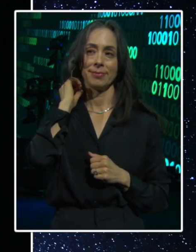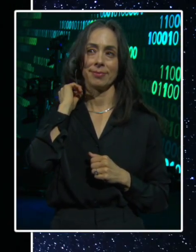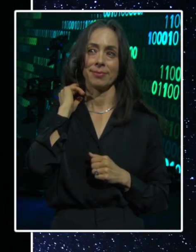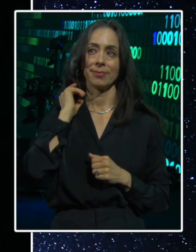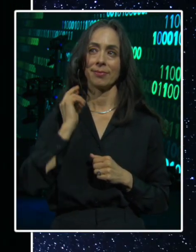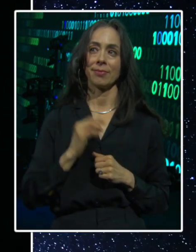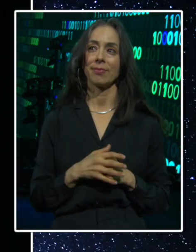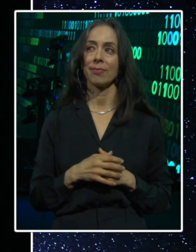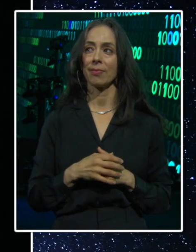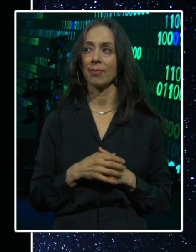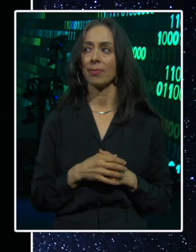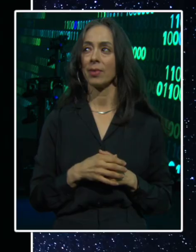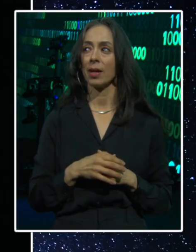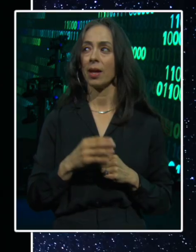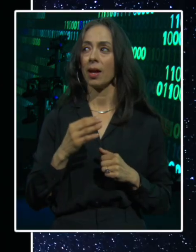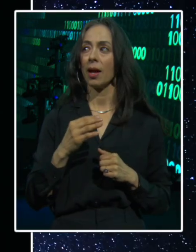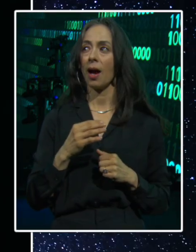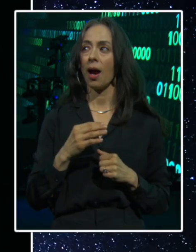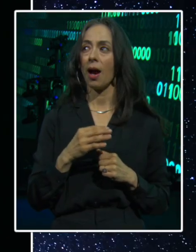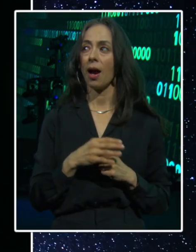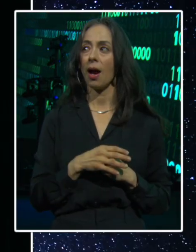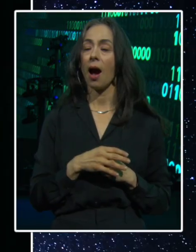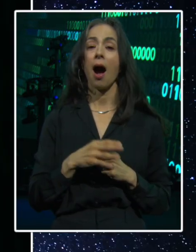I know the team will absolutely appreciate it.